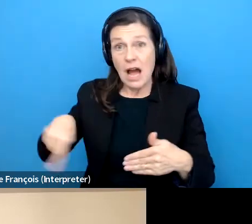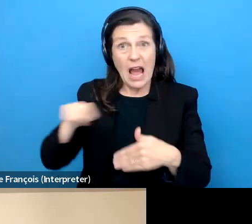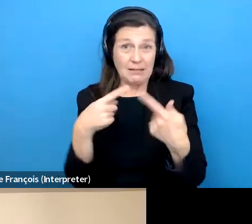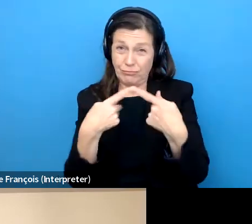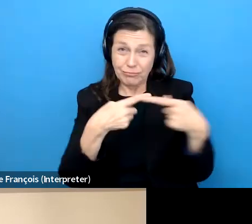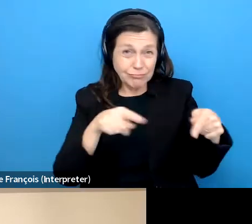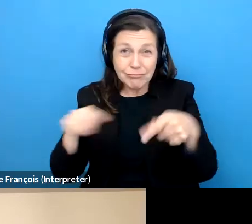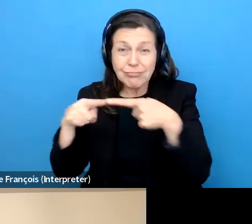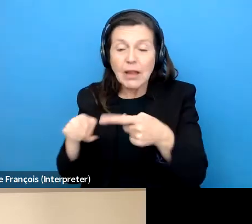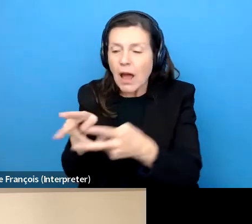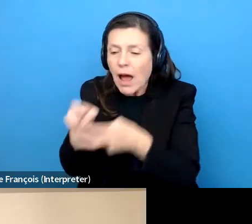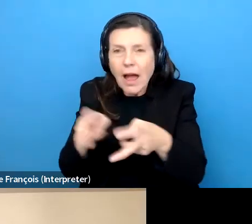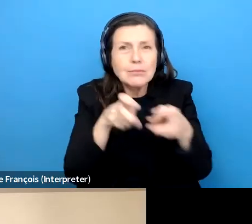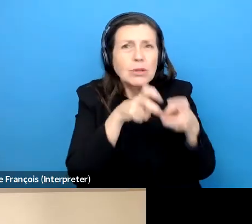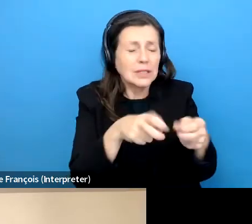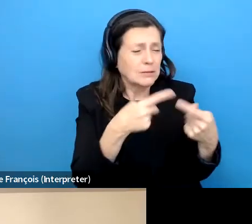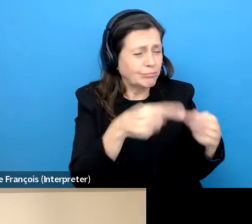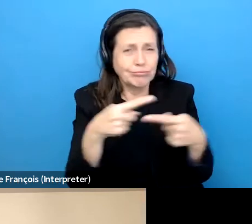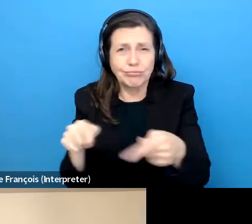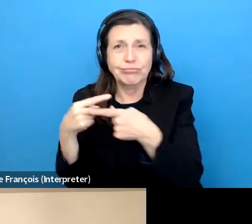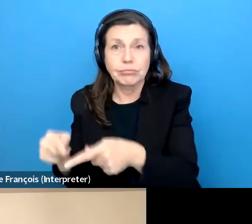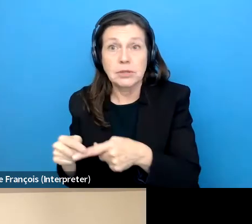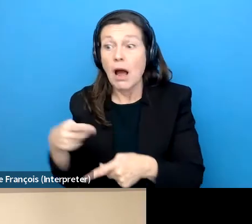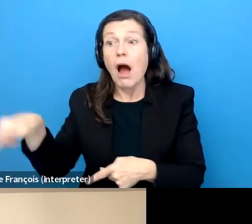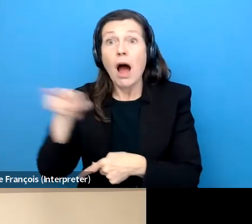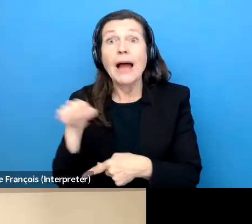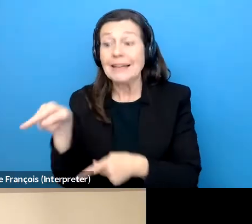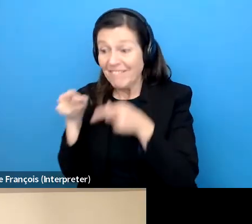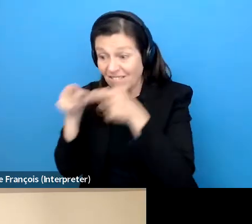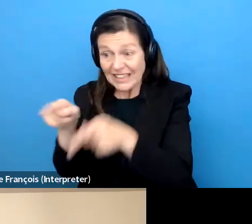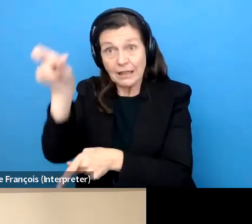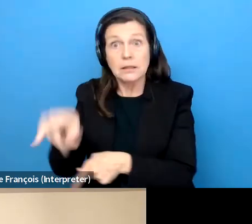And the consent of a victim of trafficking also is irrelevant.